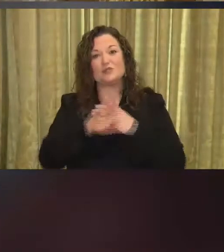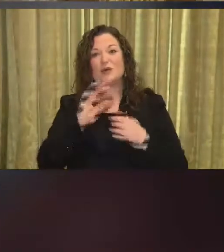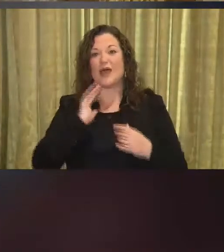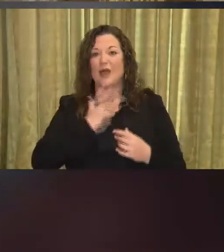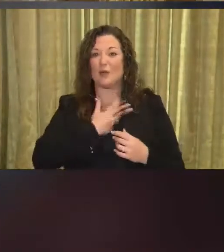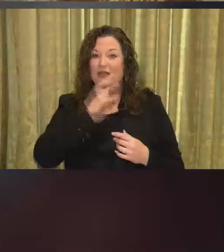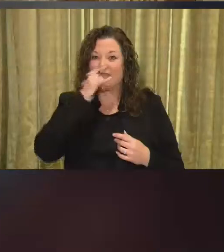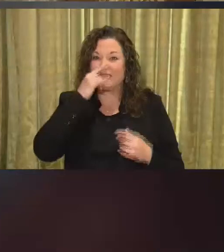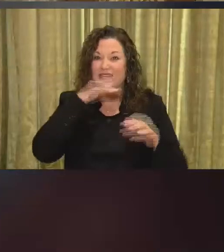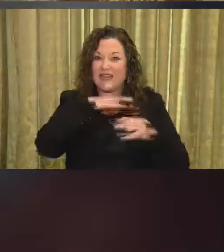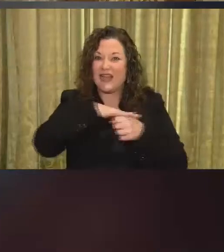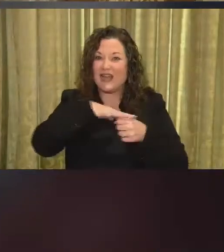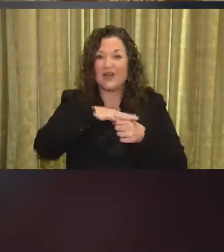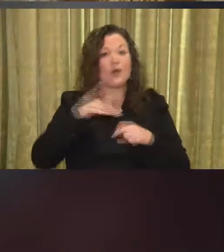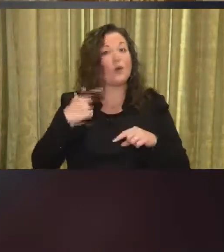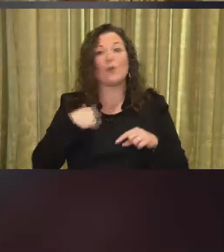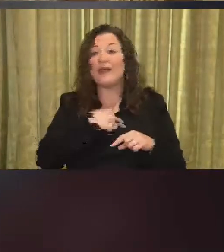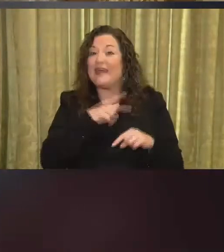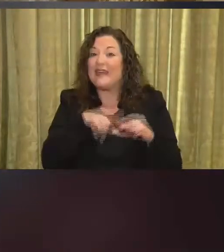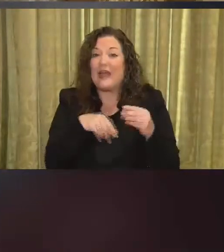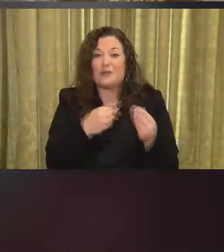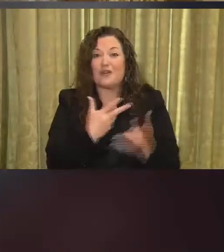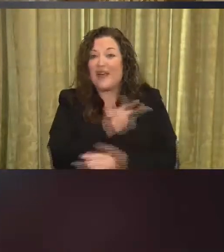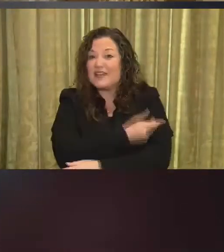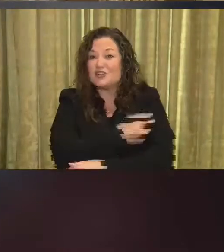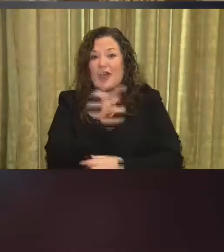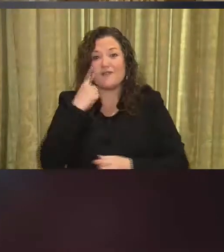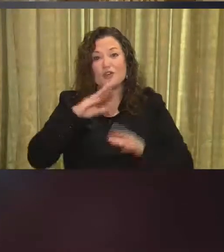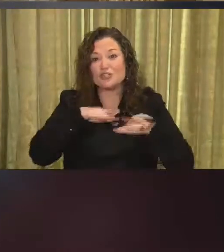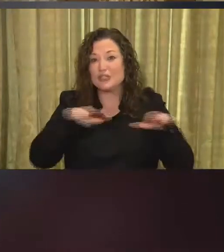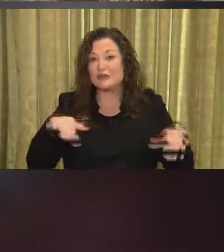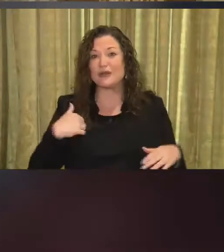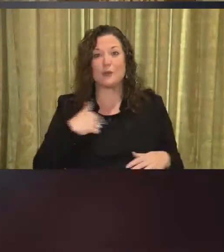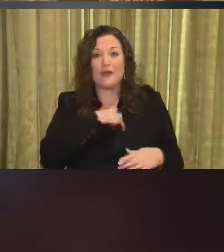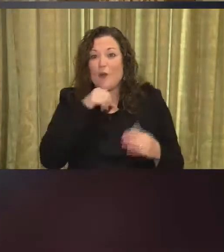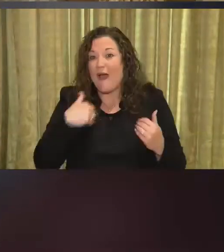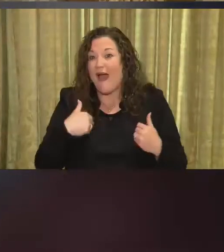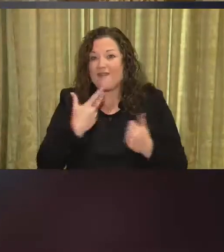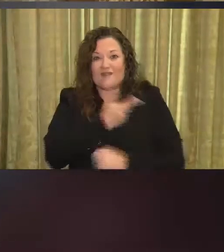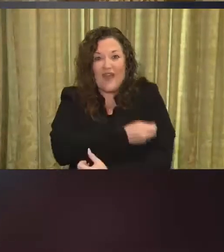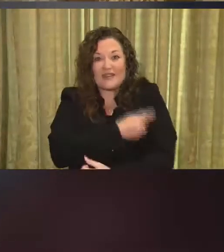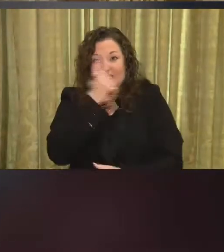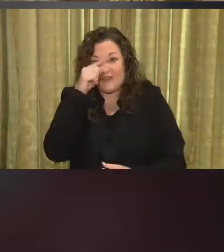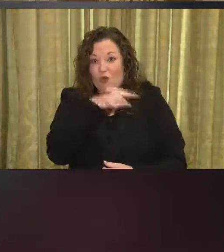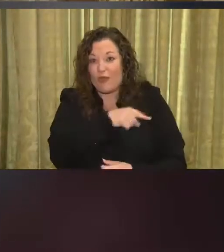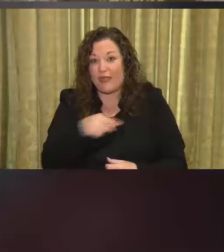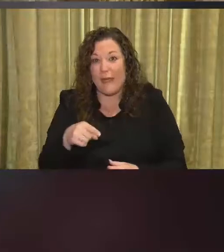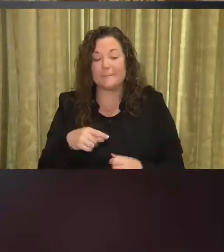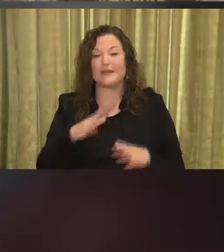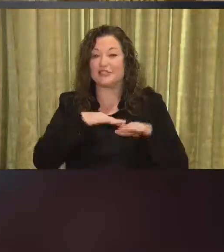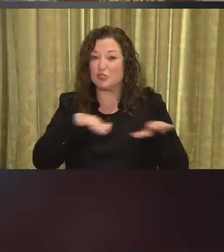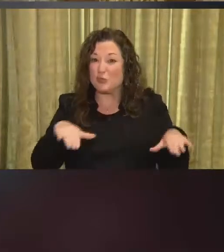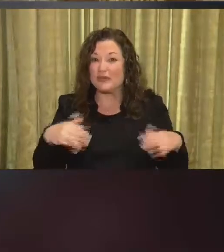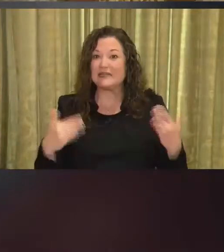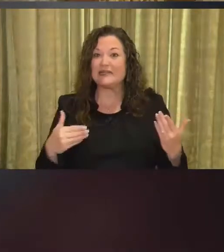We cannot vaccinate our children at this point because we do not have a vaccine for them. The only way to protect them is to